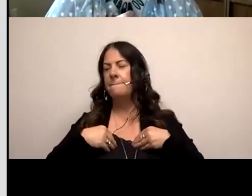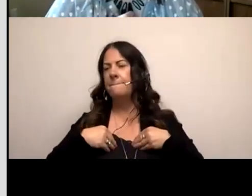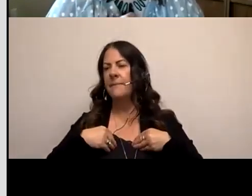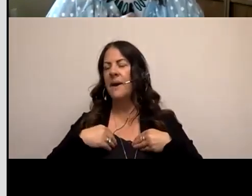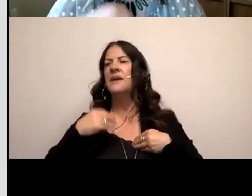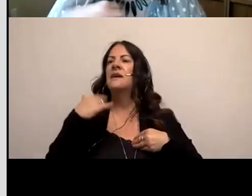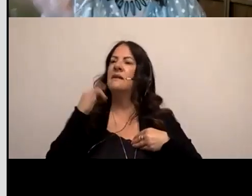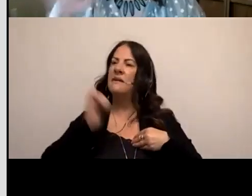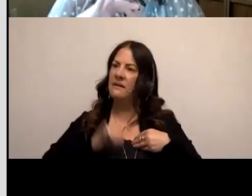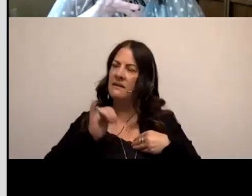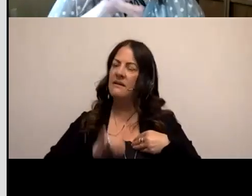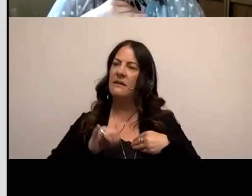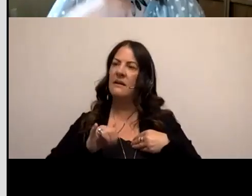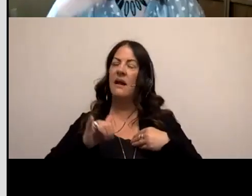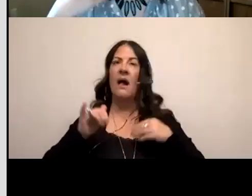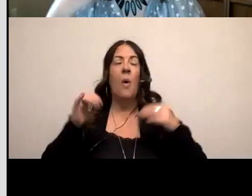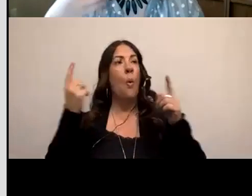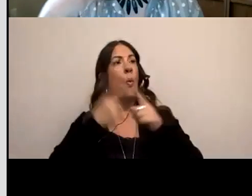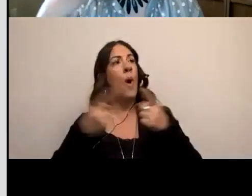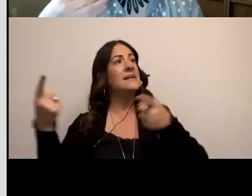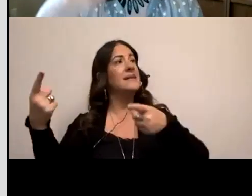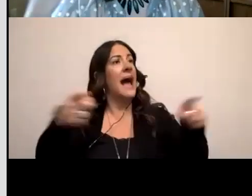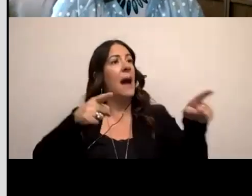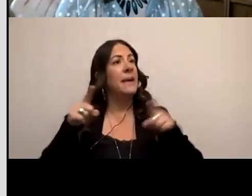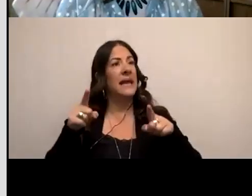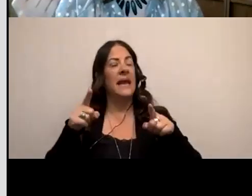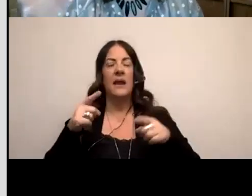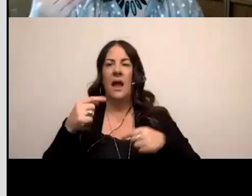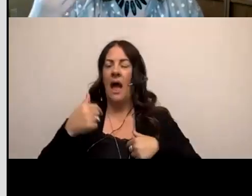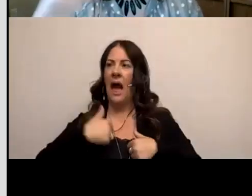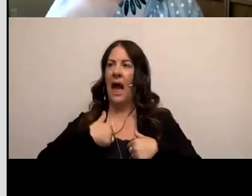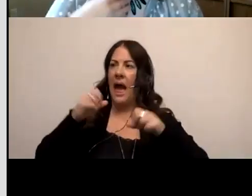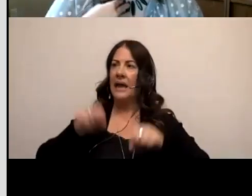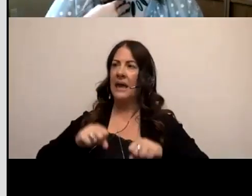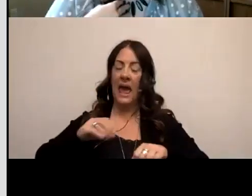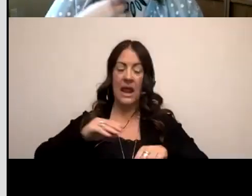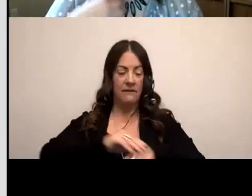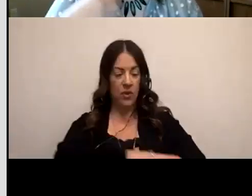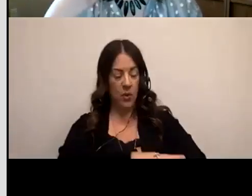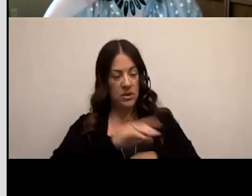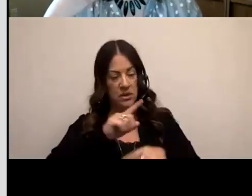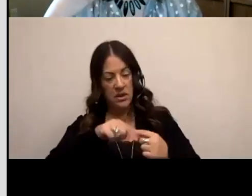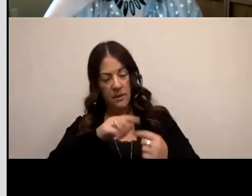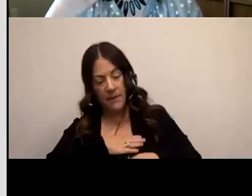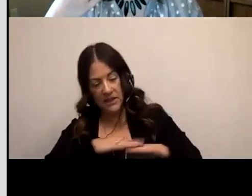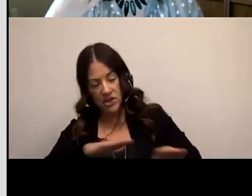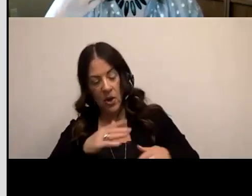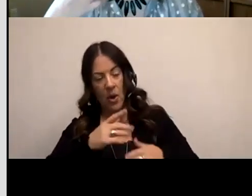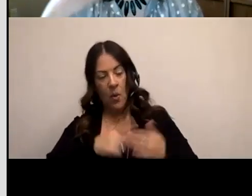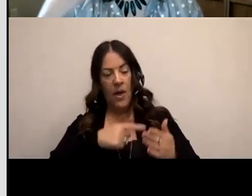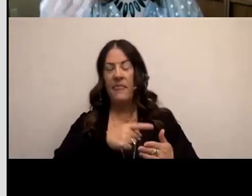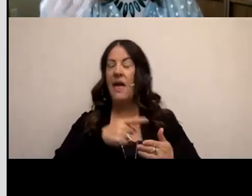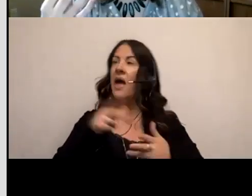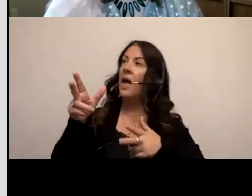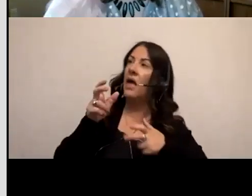OF THIS ENTIRE EVENT. WHAT THEY BELIEVE ABOUT THEMSELVES AND WHAT THEY REMEMBER ABOUT THIS